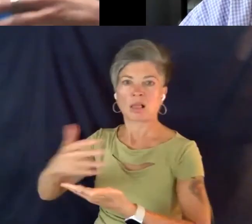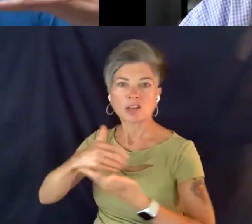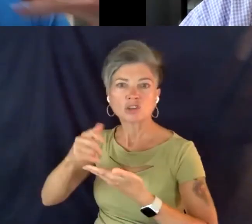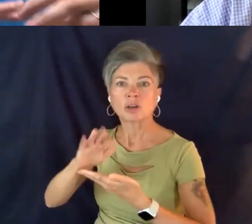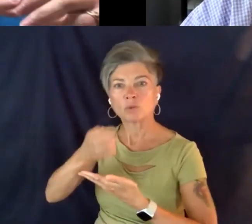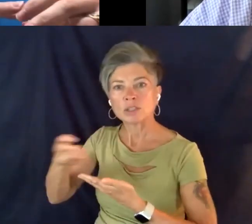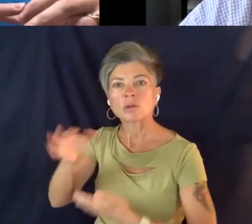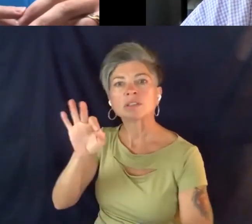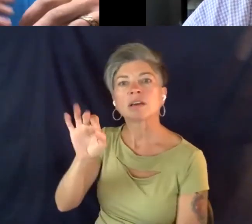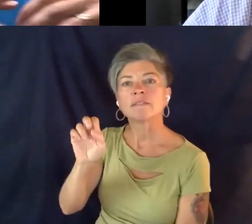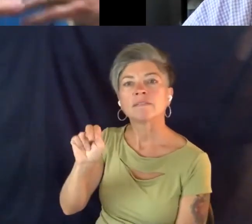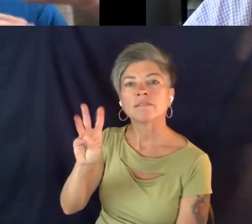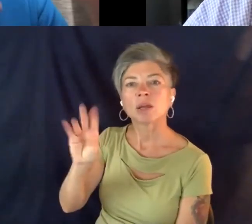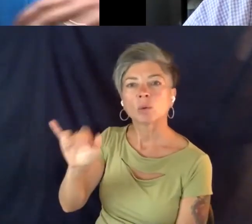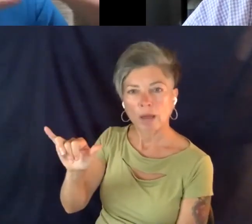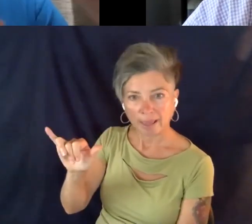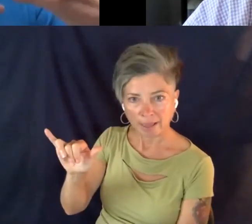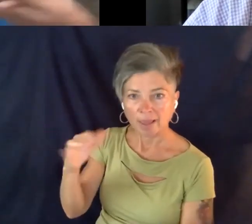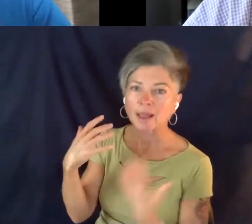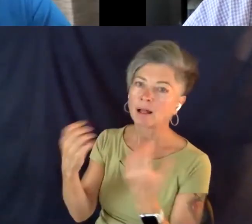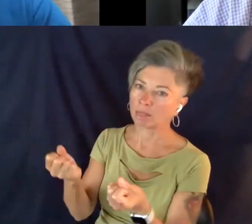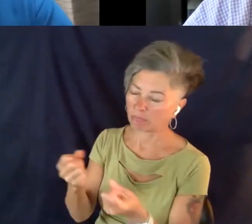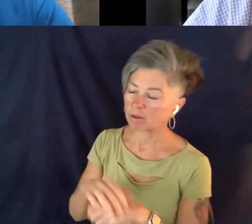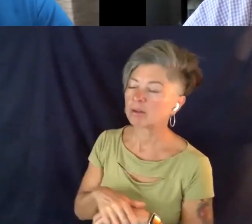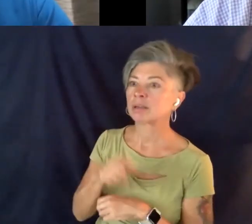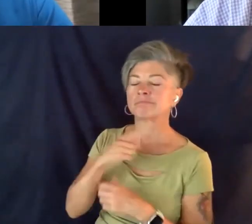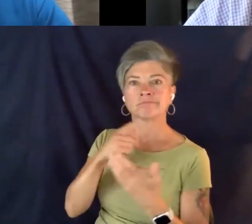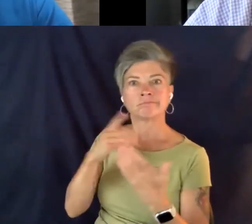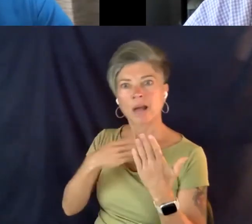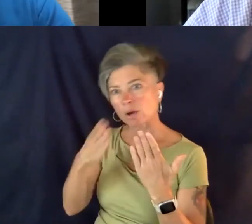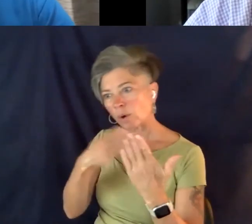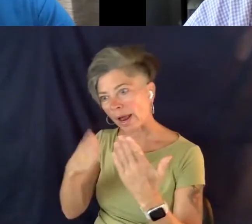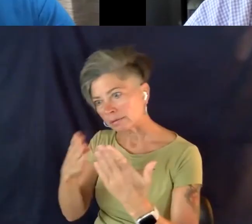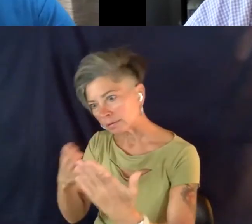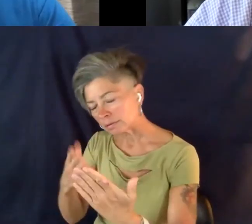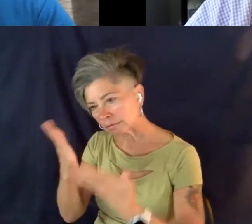that when I started in the Inclusion Health Clinic, I read through that. The University of California, San Francisco,